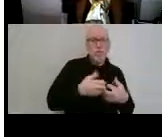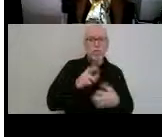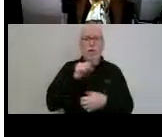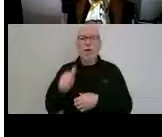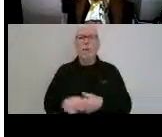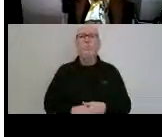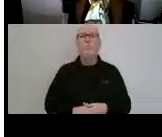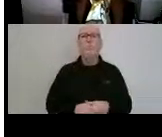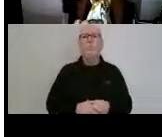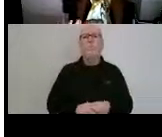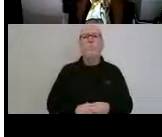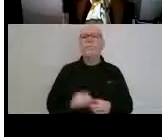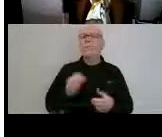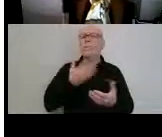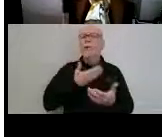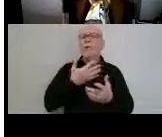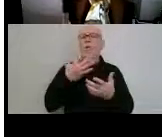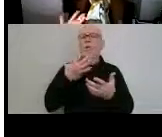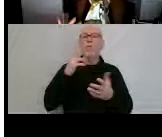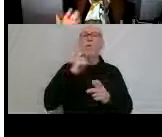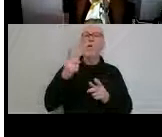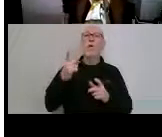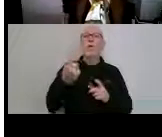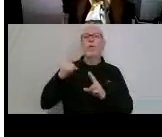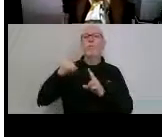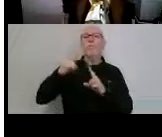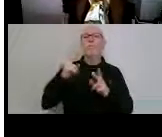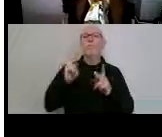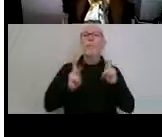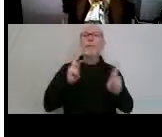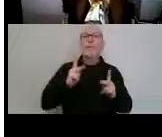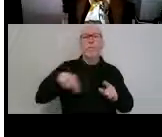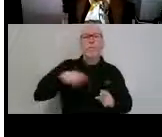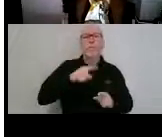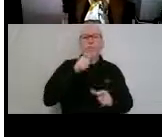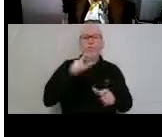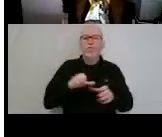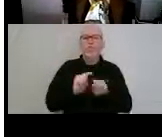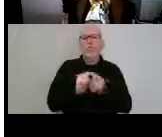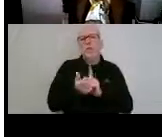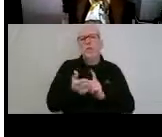As always the gold standard is still human beings doing the translation because of so many